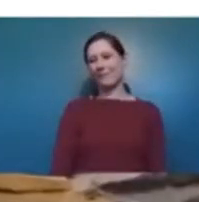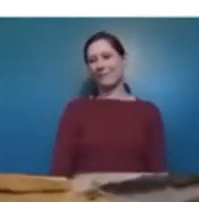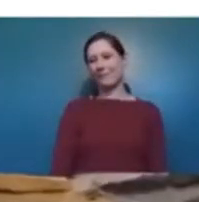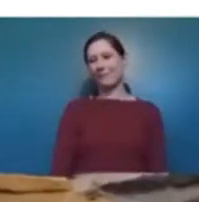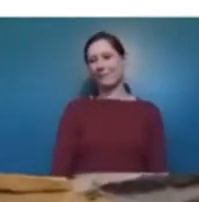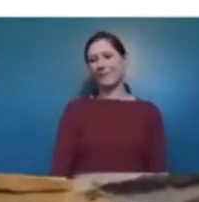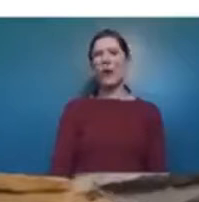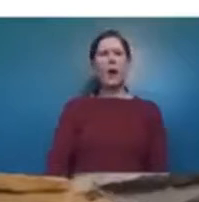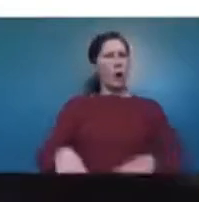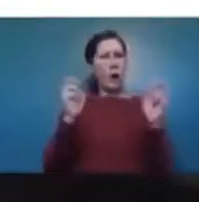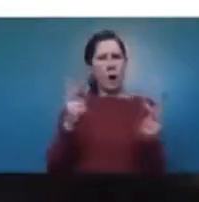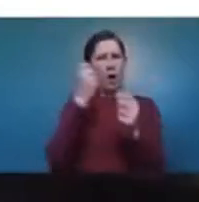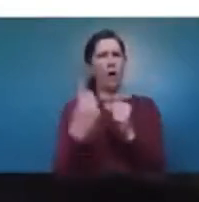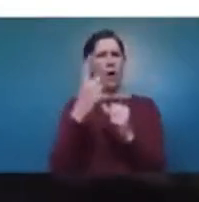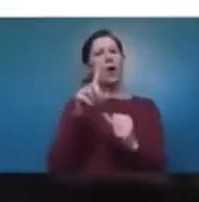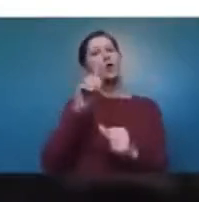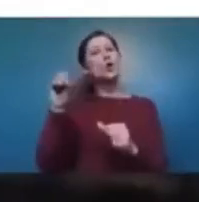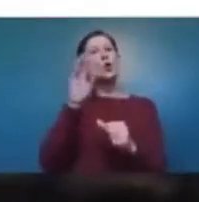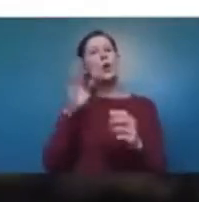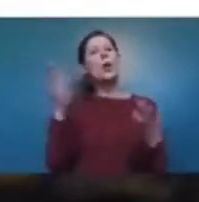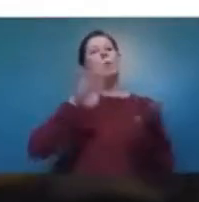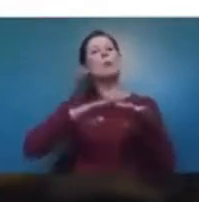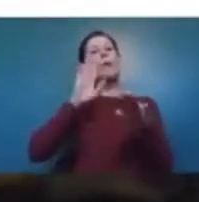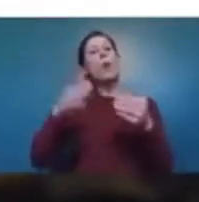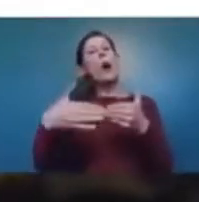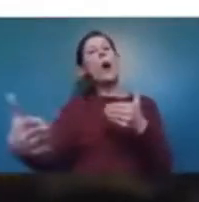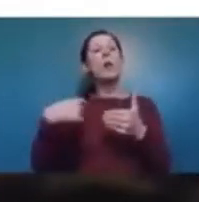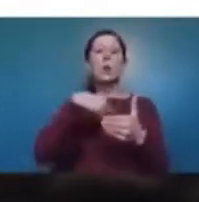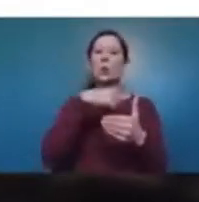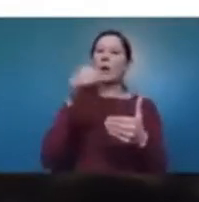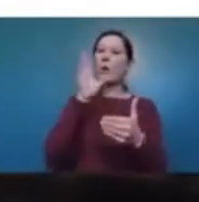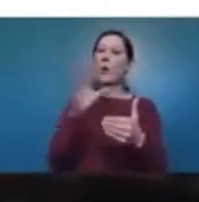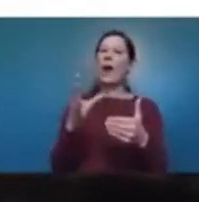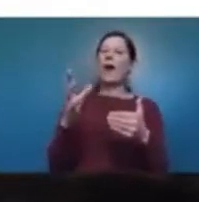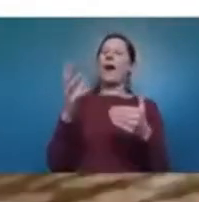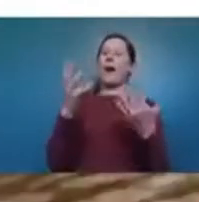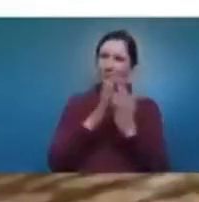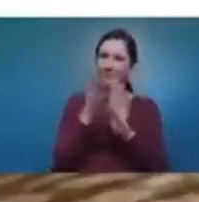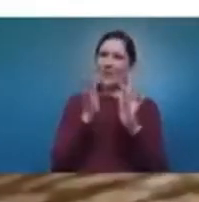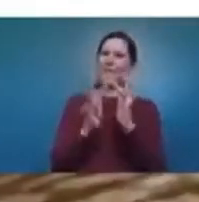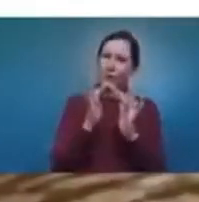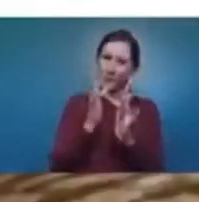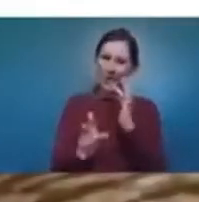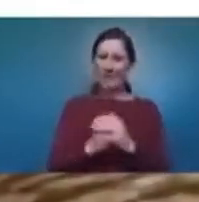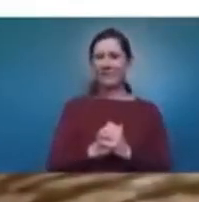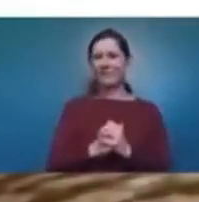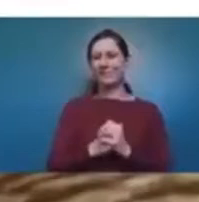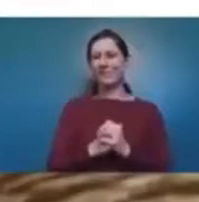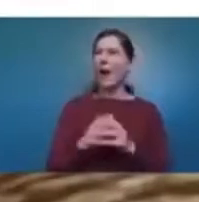Penguin Leader: All right everybody, since the Zoo is going to be closed for a while, we're gonna be going virtual. Penguins: Oh, boy! Yes! I can't wait!